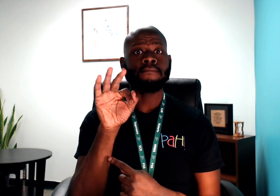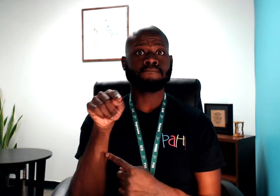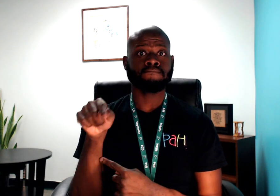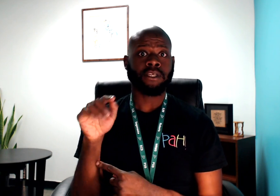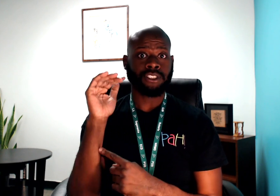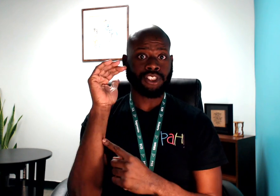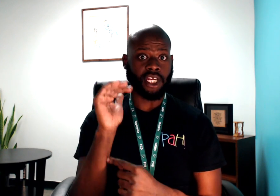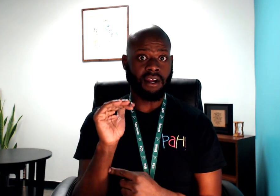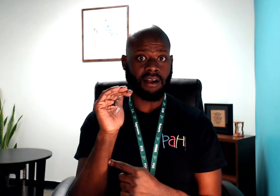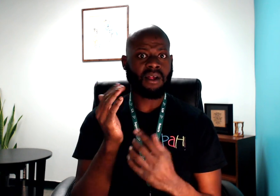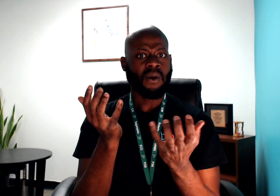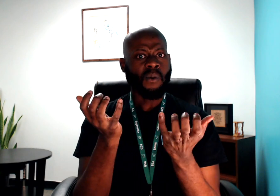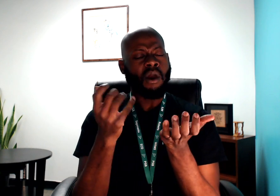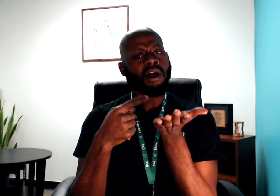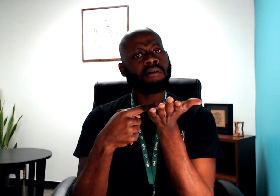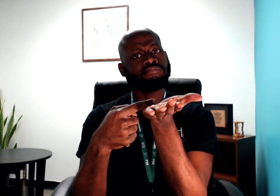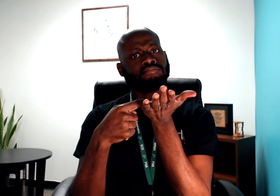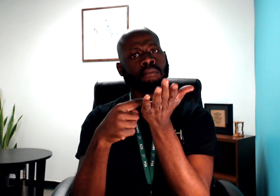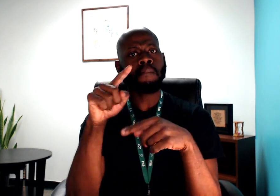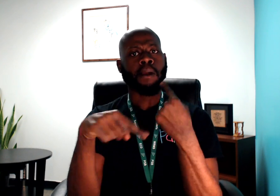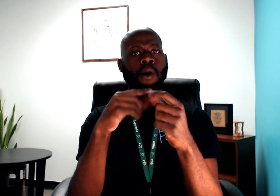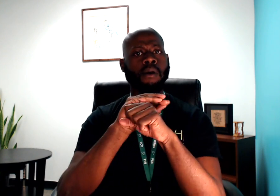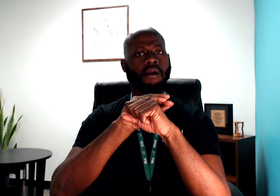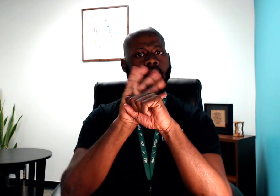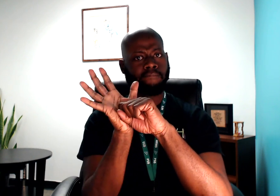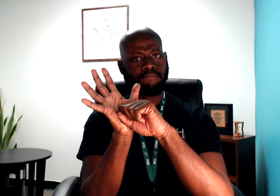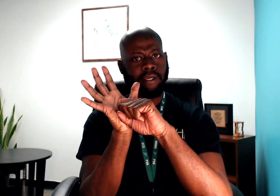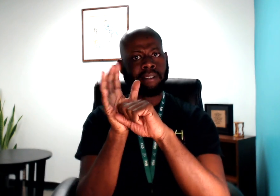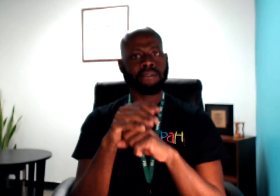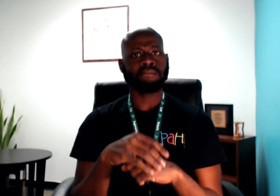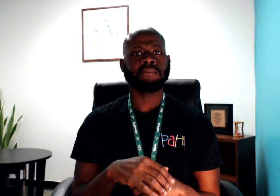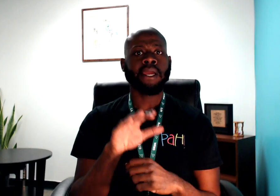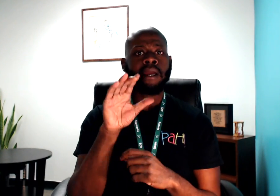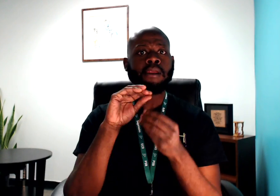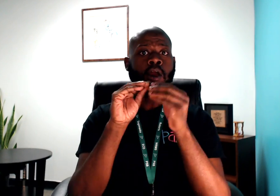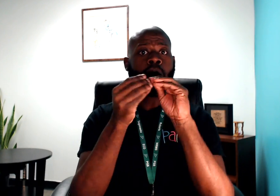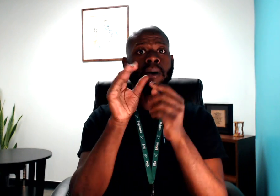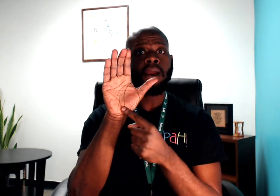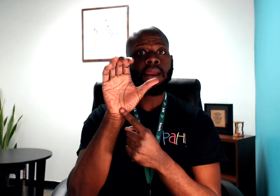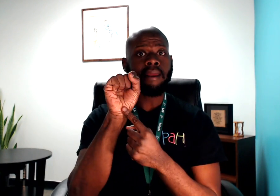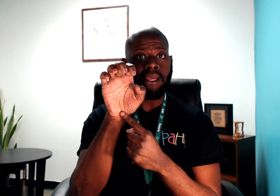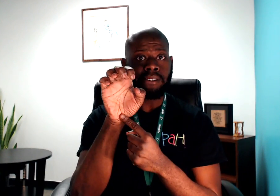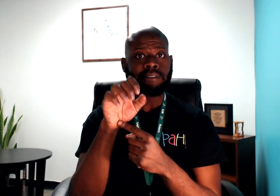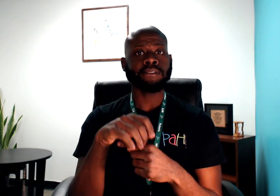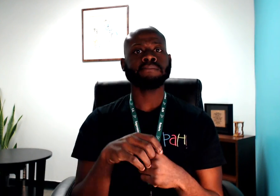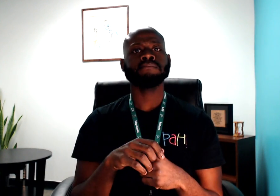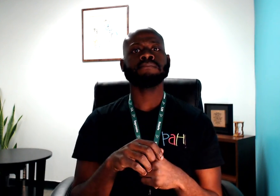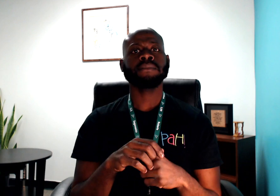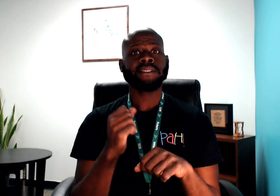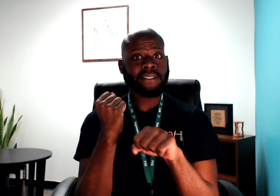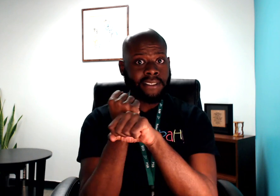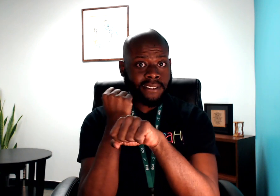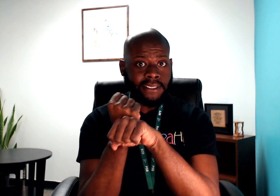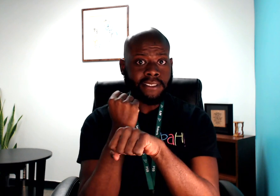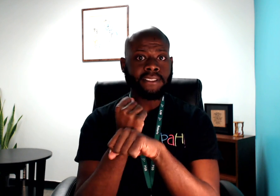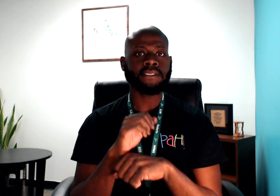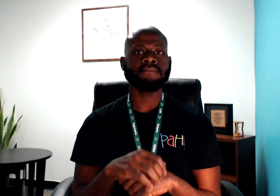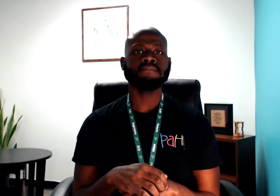If they wish to discuss case numbers, statistics they have heard,